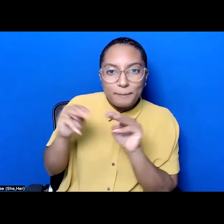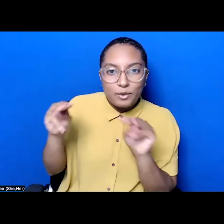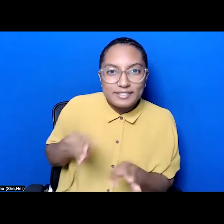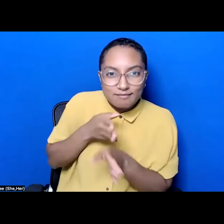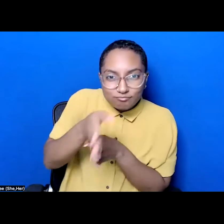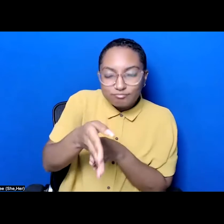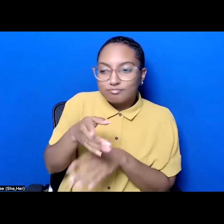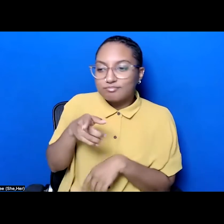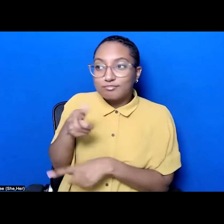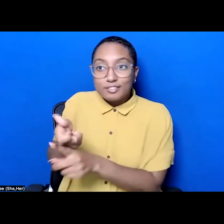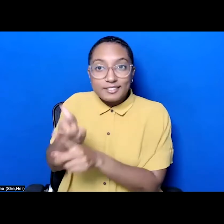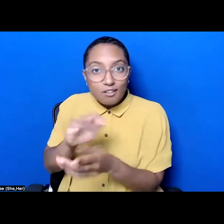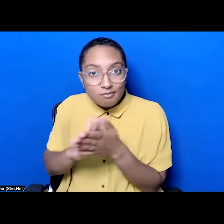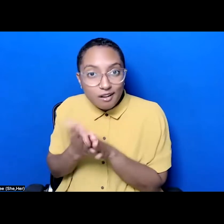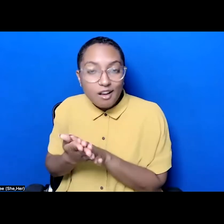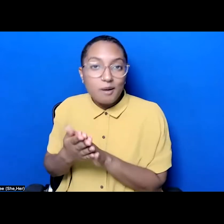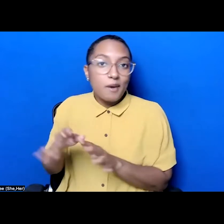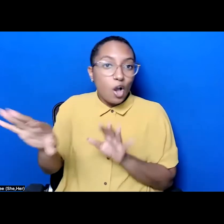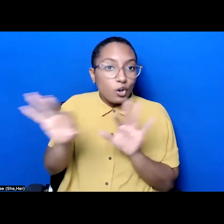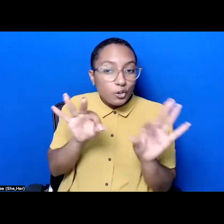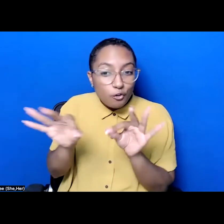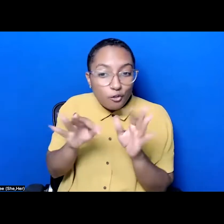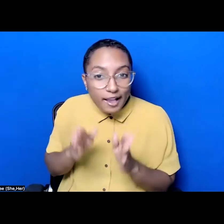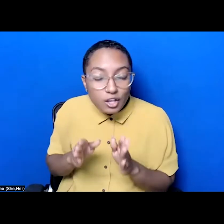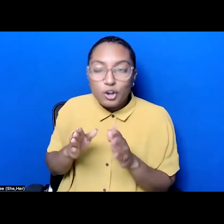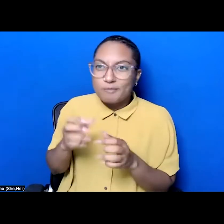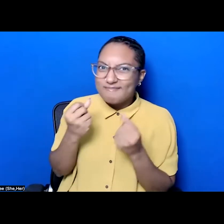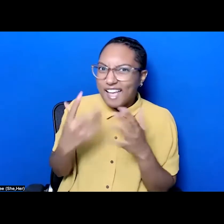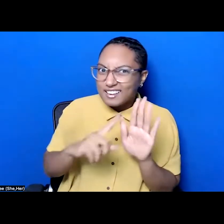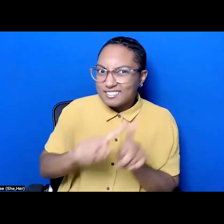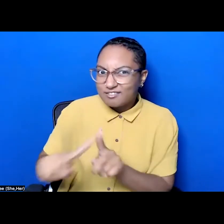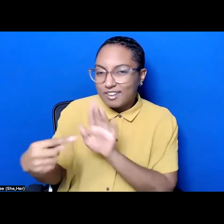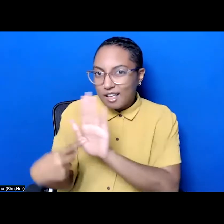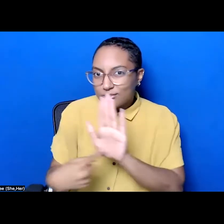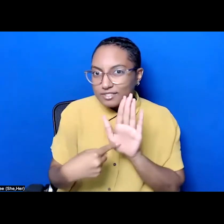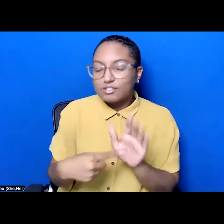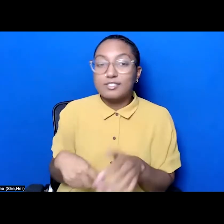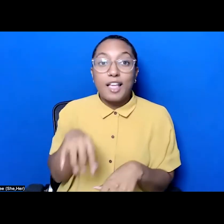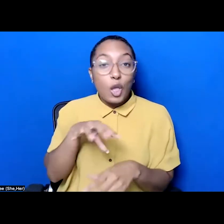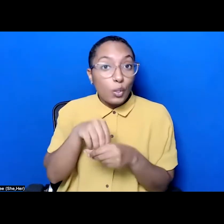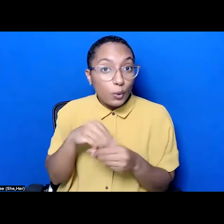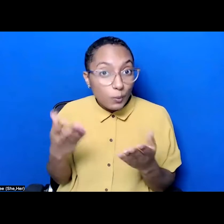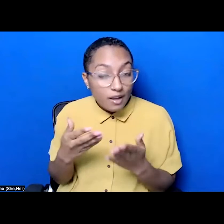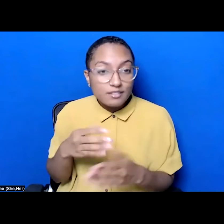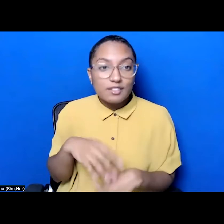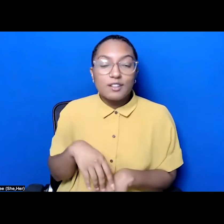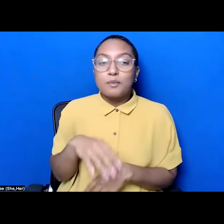guest curator for many exhibitions including Bridges and Boundaries: African Americans and